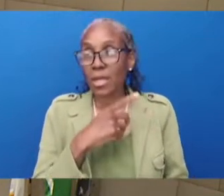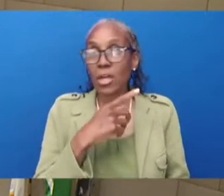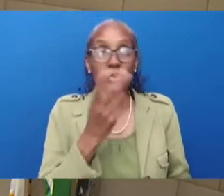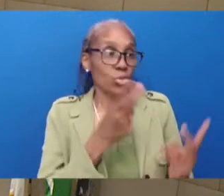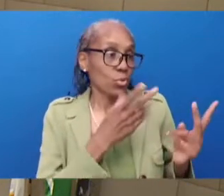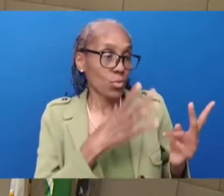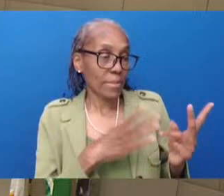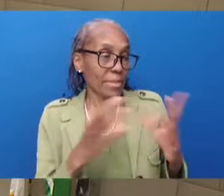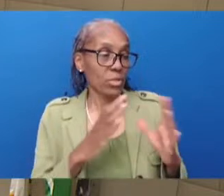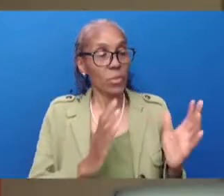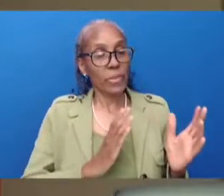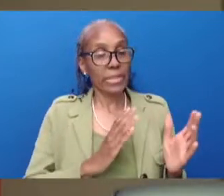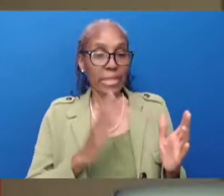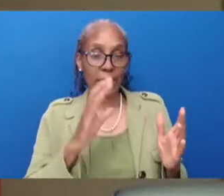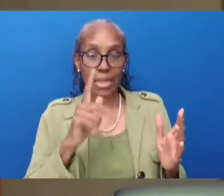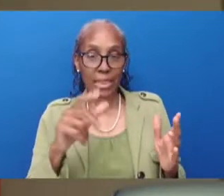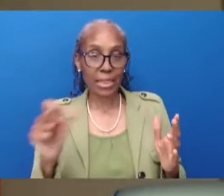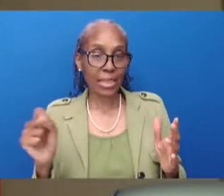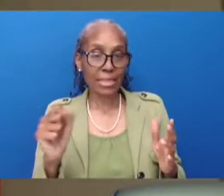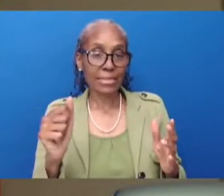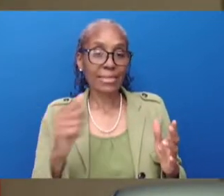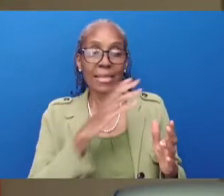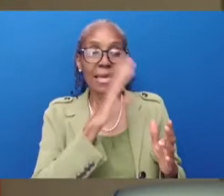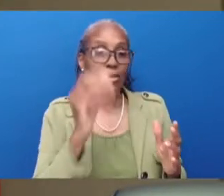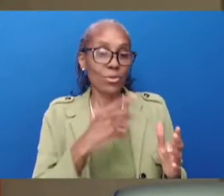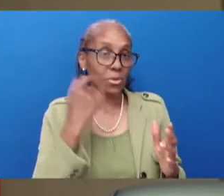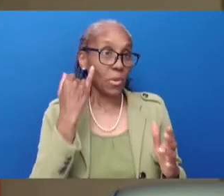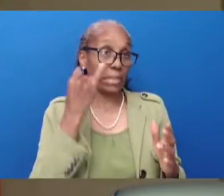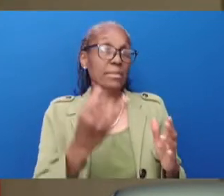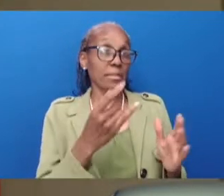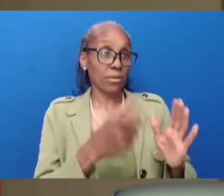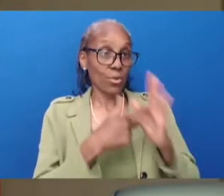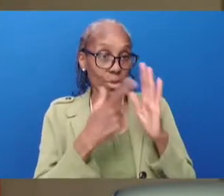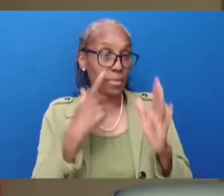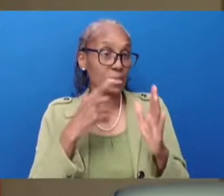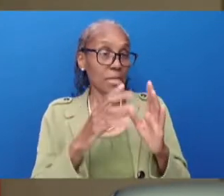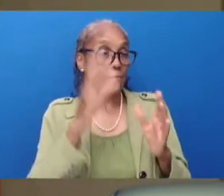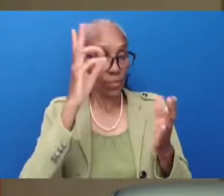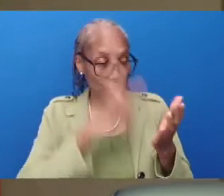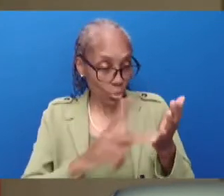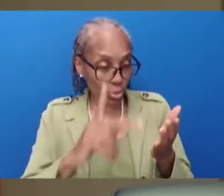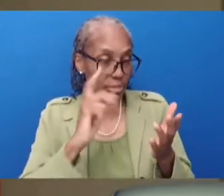TOWNSEND-INGRAM.